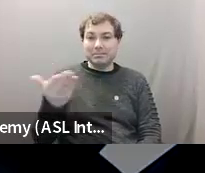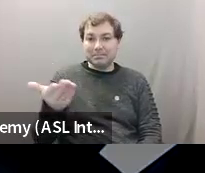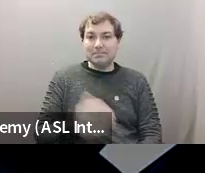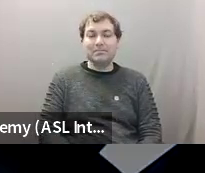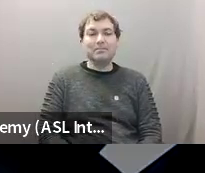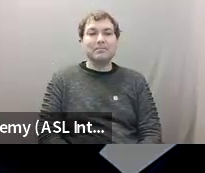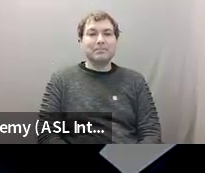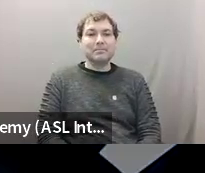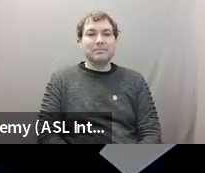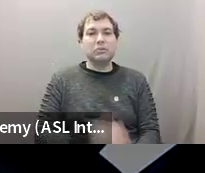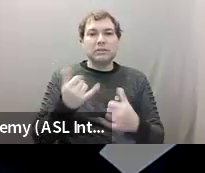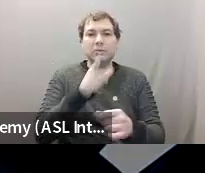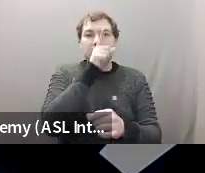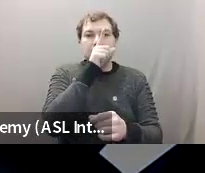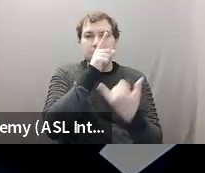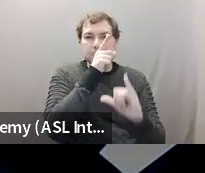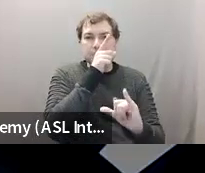Scott Birkenbuel (he, him) VP APRIL: you're still muted, Tracy. Scott Birkenbuel (he, him) VP APRIL: Sorry.